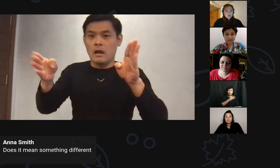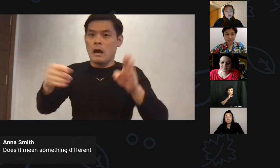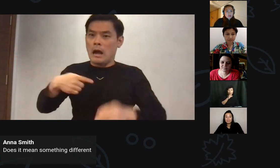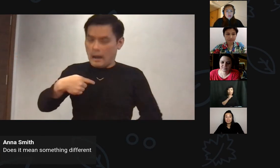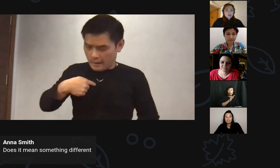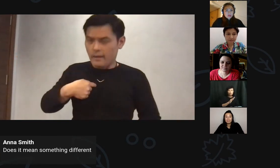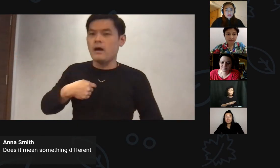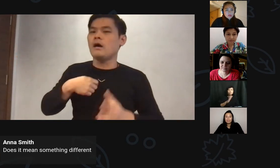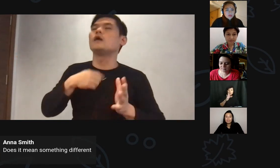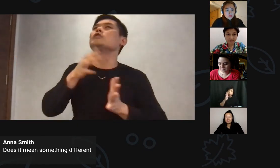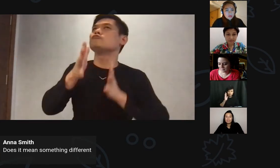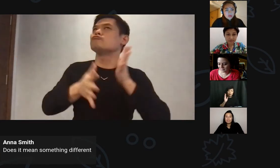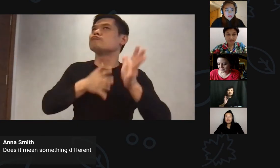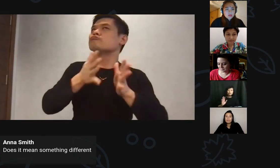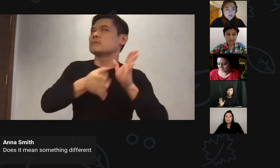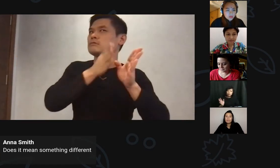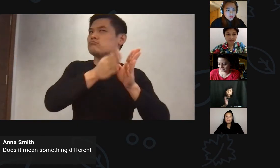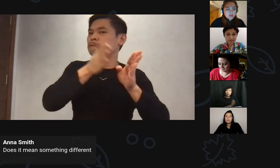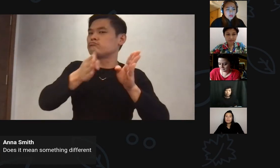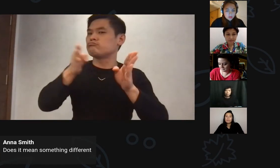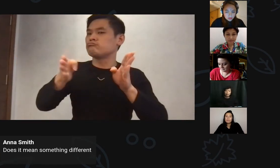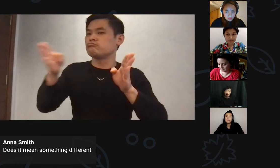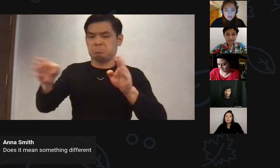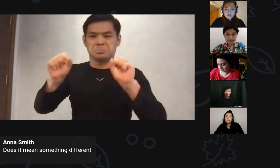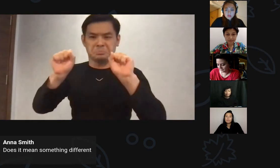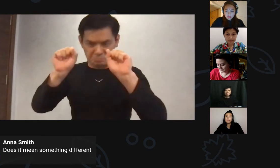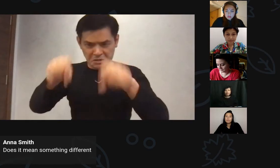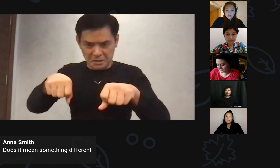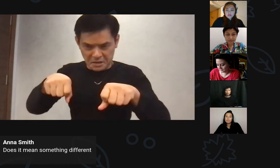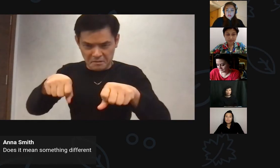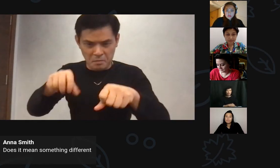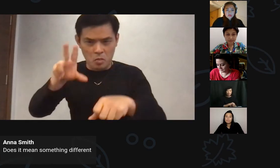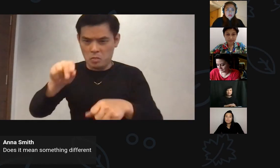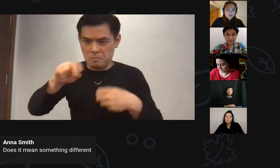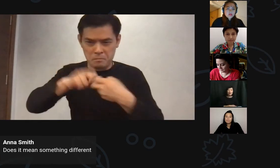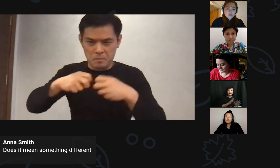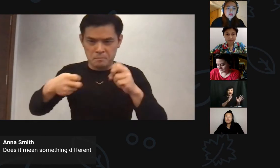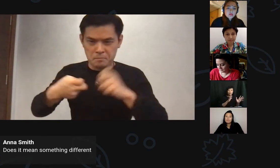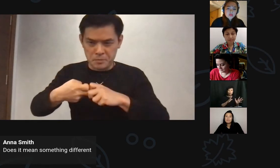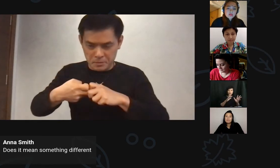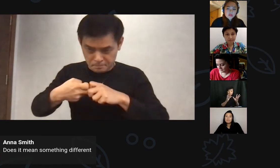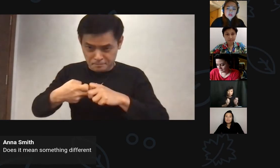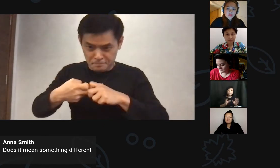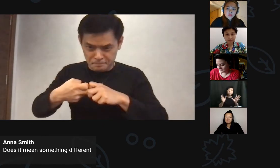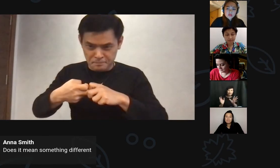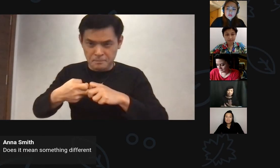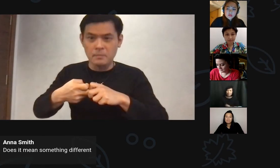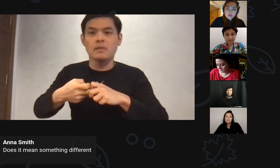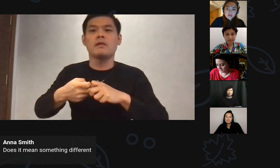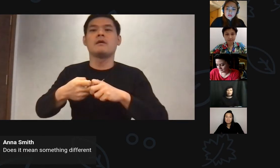You know, we followed the grammar structure of the BIM and so I when signed it was just like that.